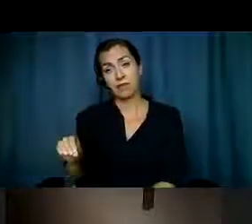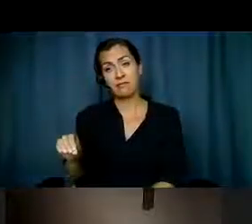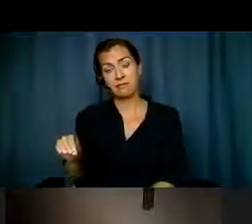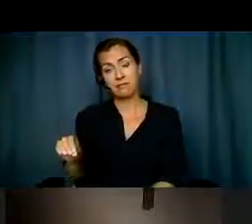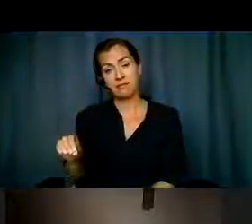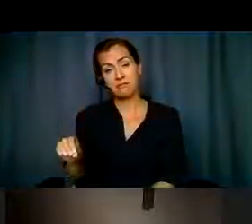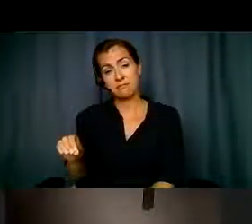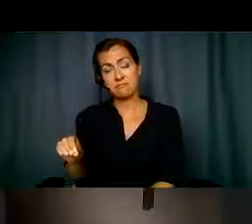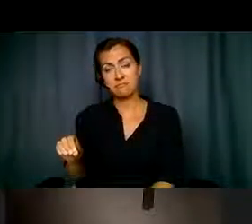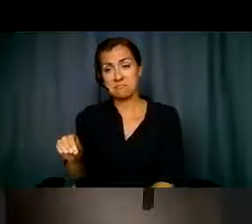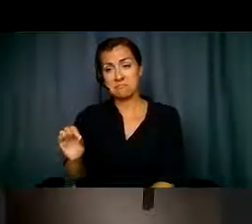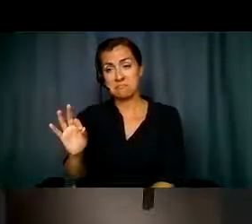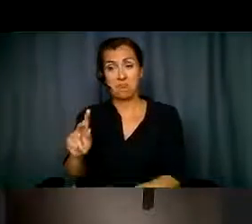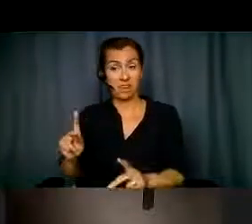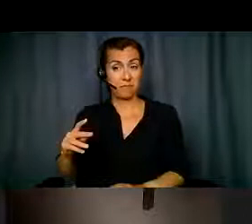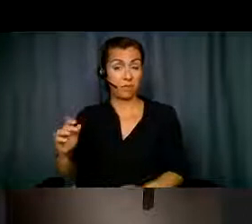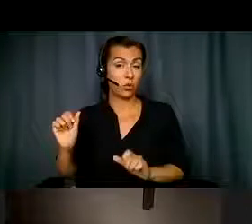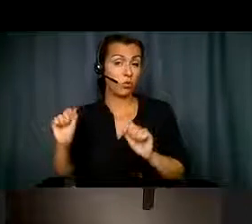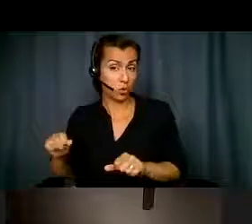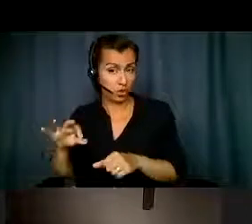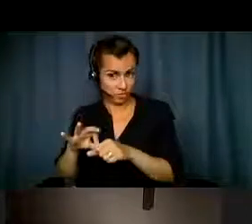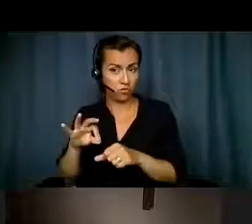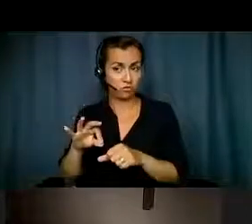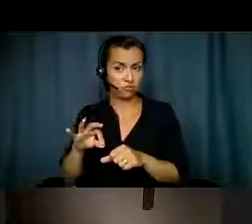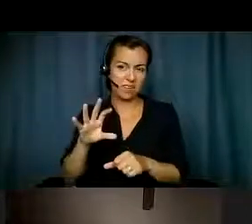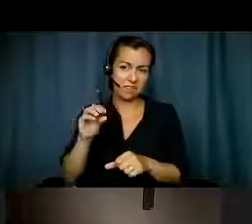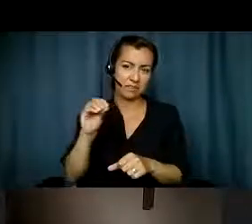shows all the states that participated in the survey in 2018 and